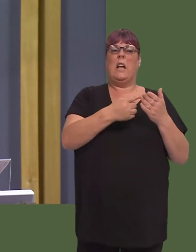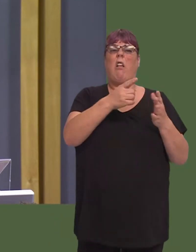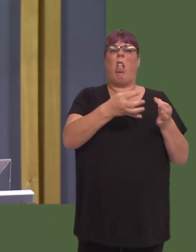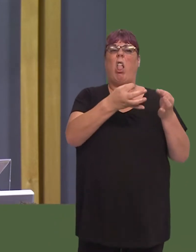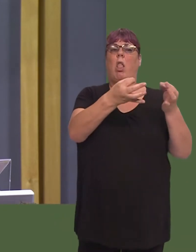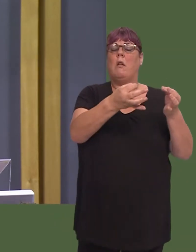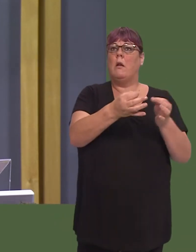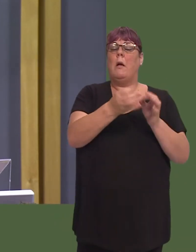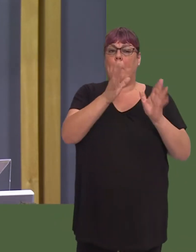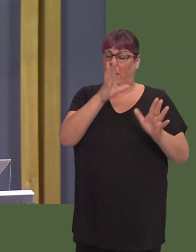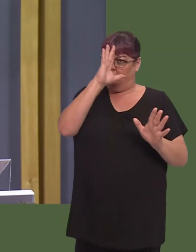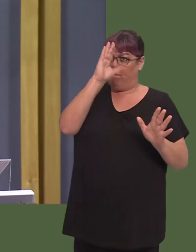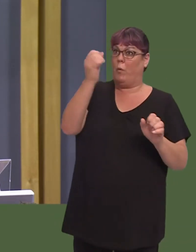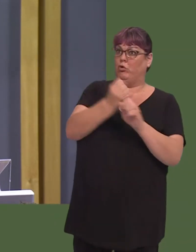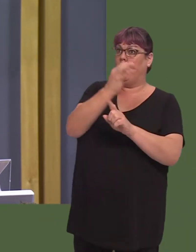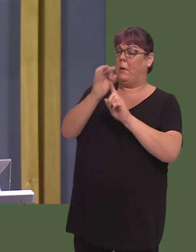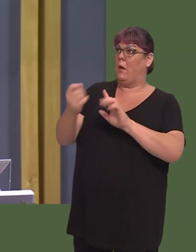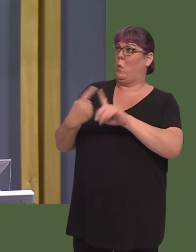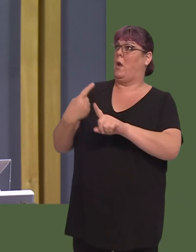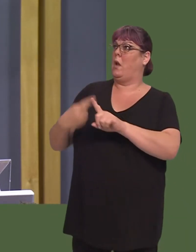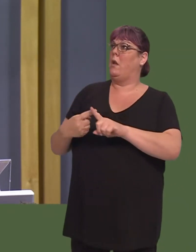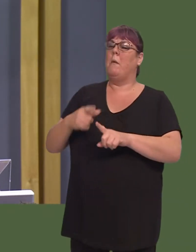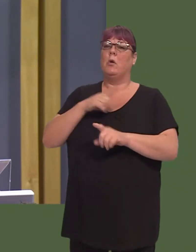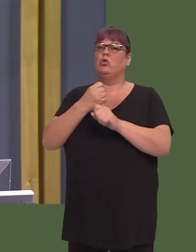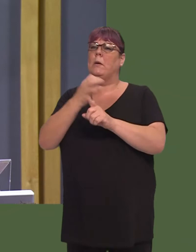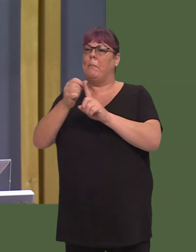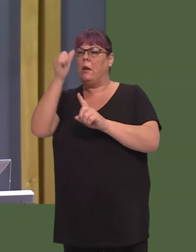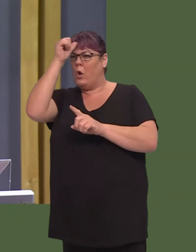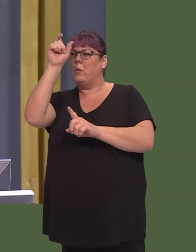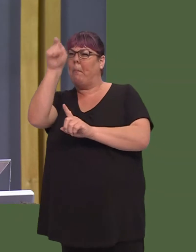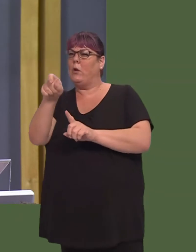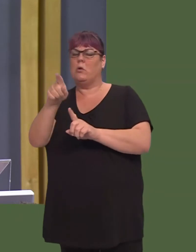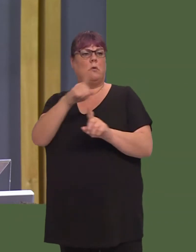the serious organised crime strategy implementation, to meet the needs of Wales. And, of course,